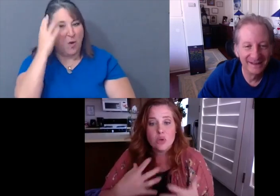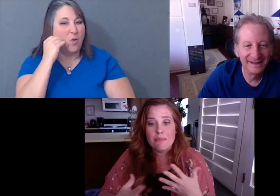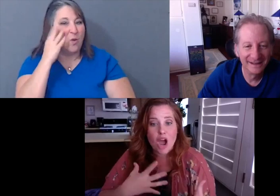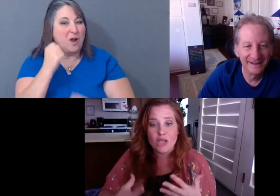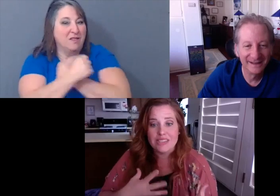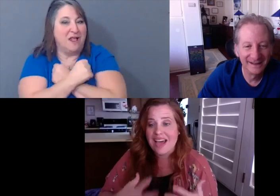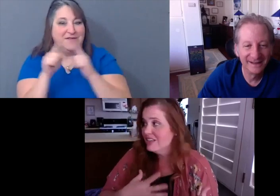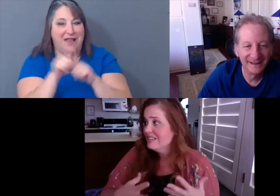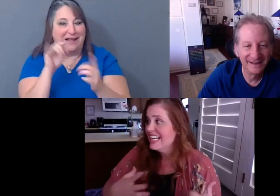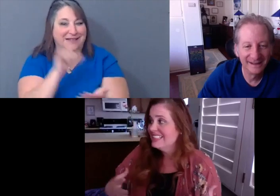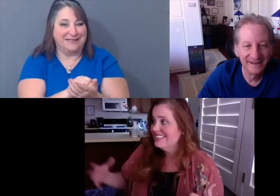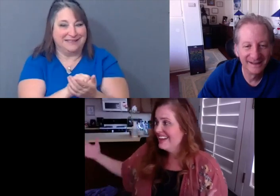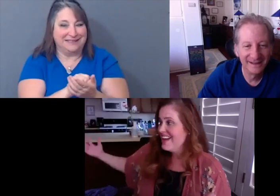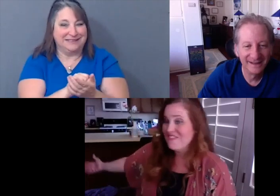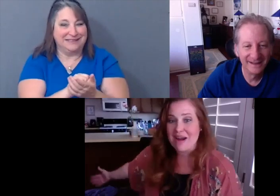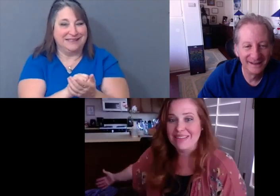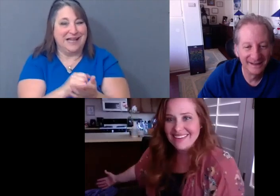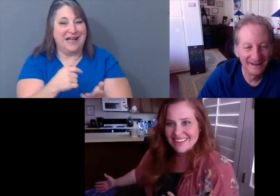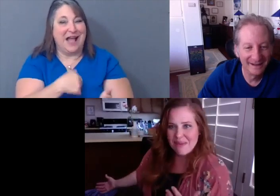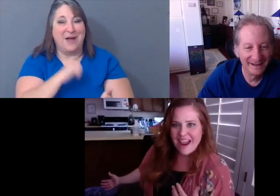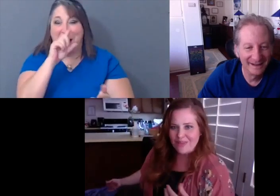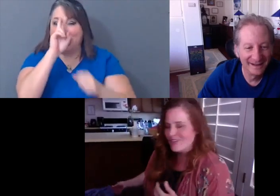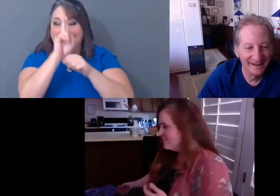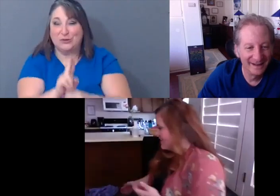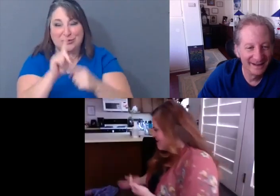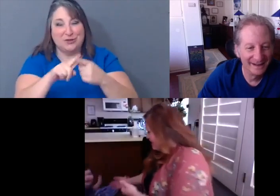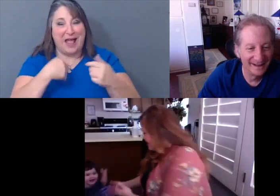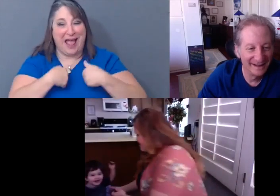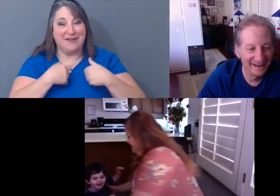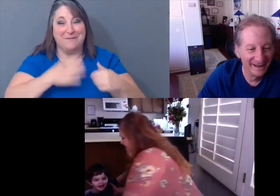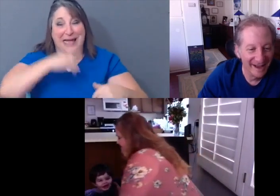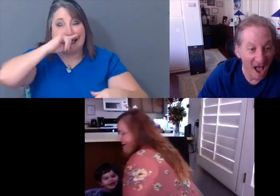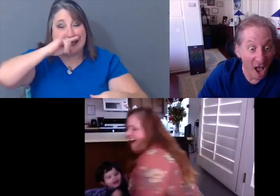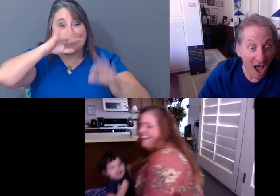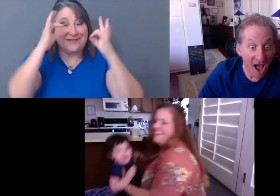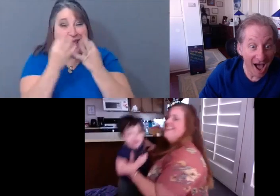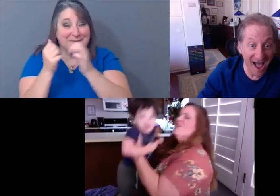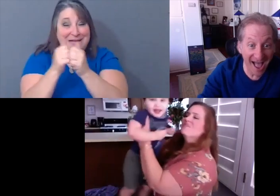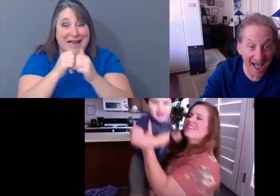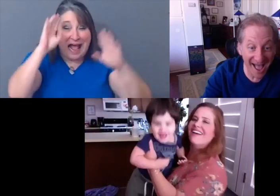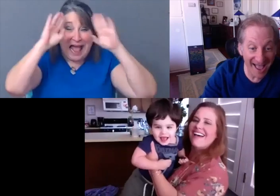So, I'm not used to having kids in my house all the time. Come here, want to come say hi? Hi?